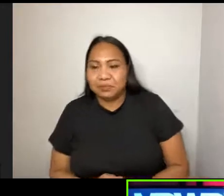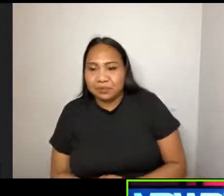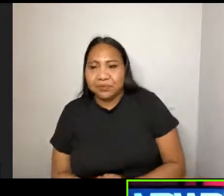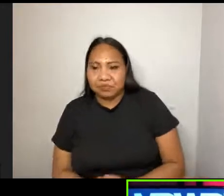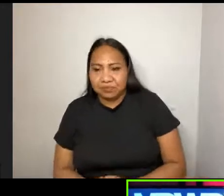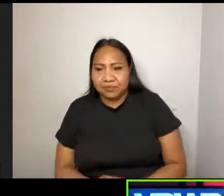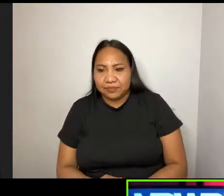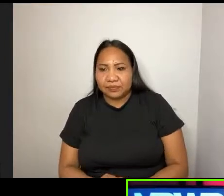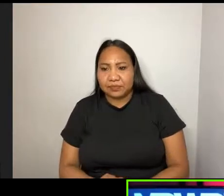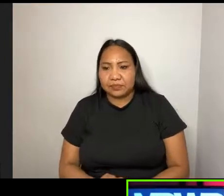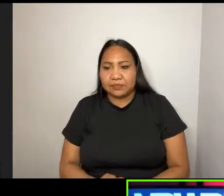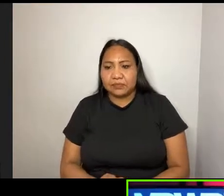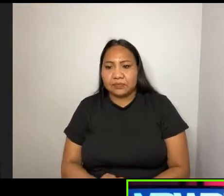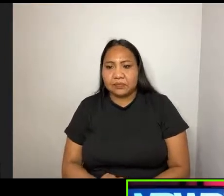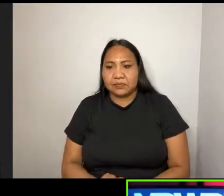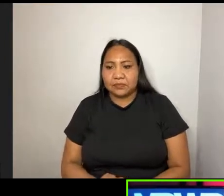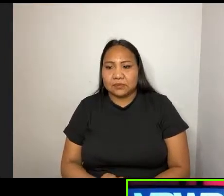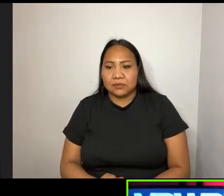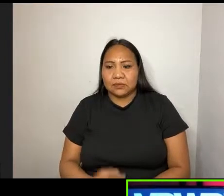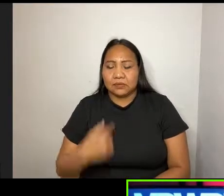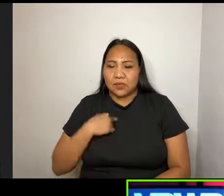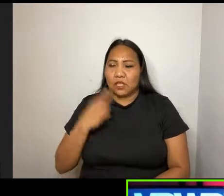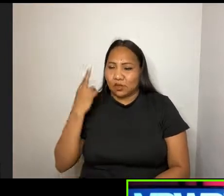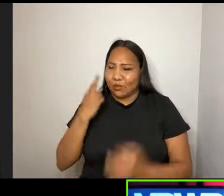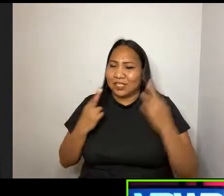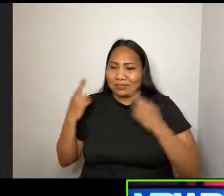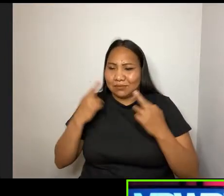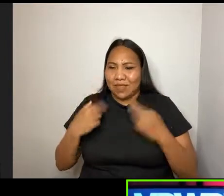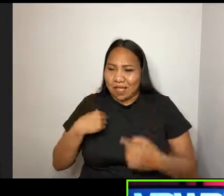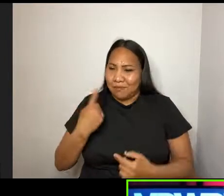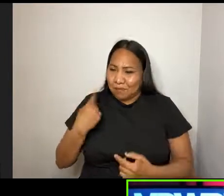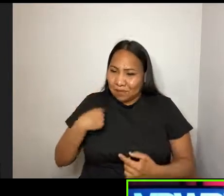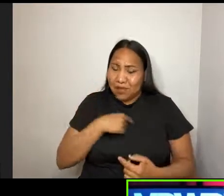I mean there are many big problems but one of the big problems we don't have is that